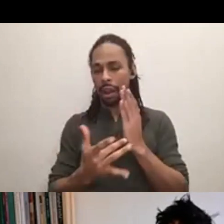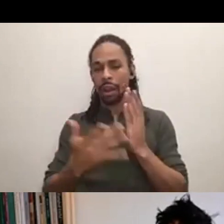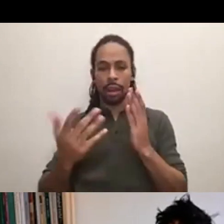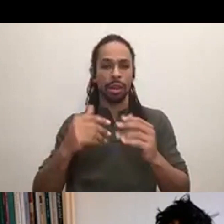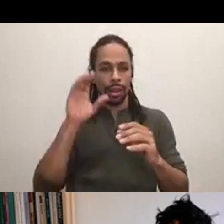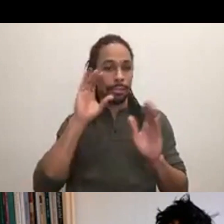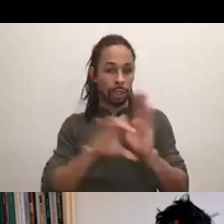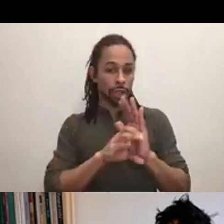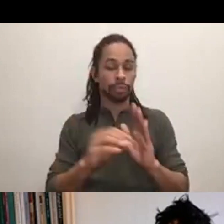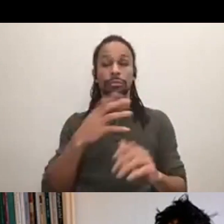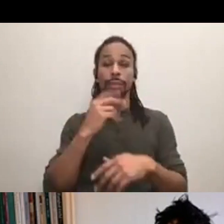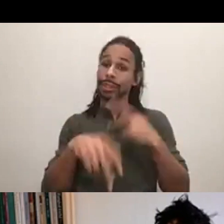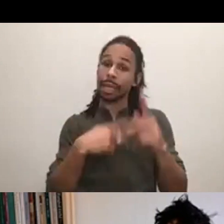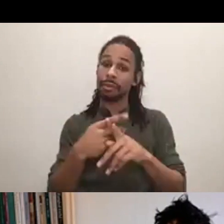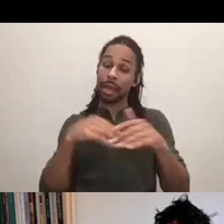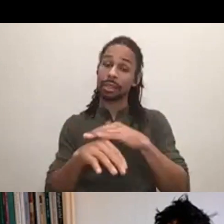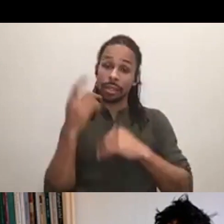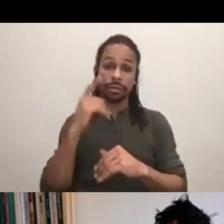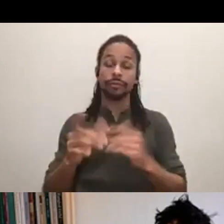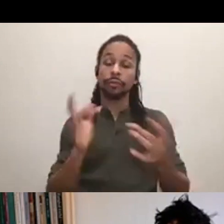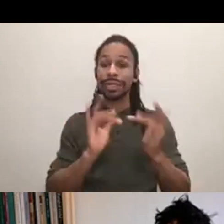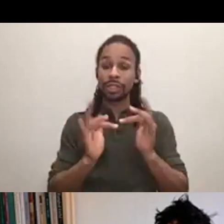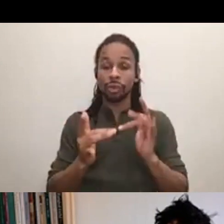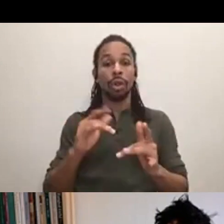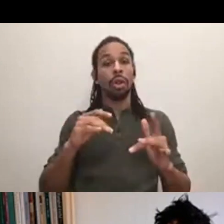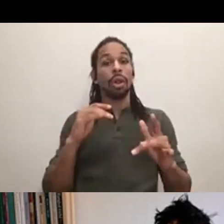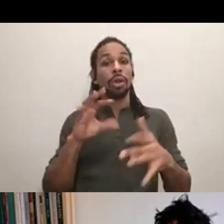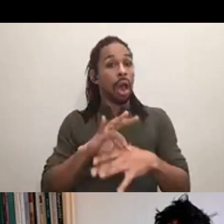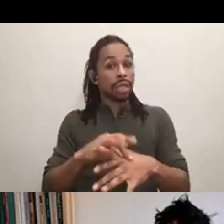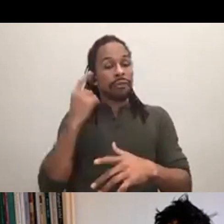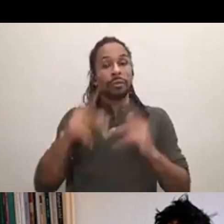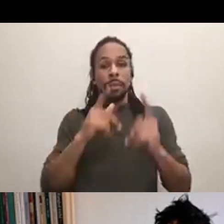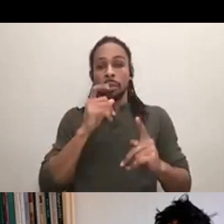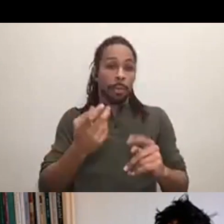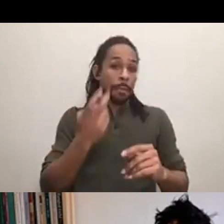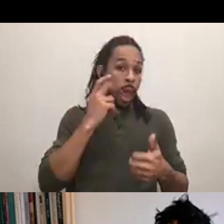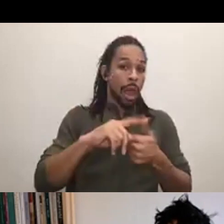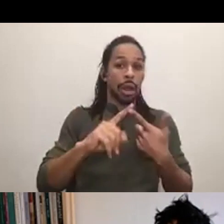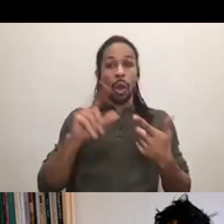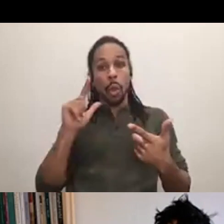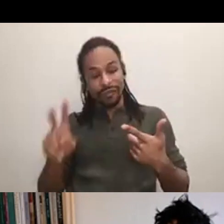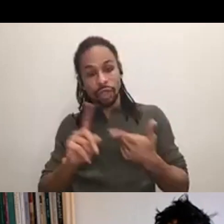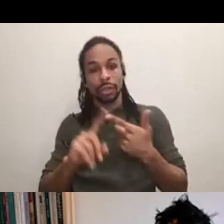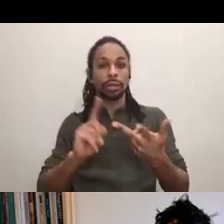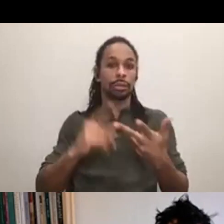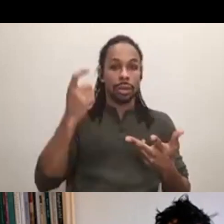people who are blind or living with low vision or certain cognitive disabilities. It's also